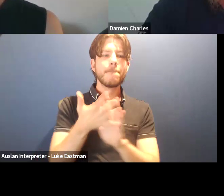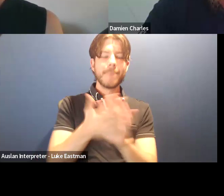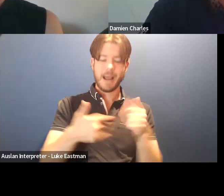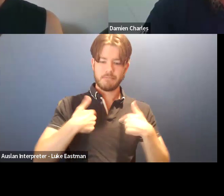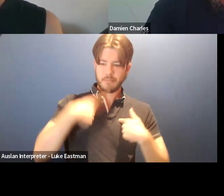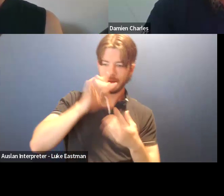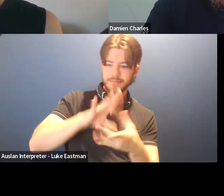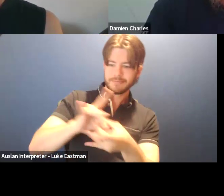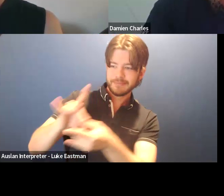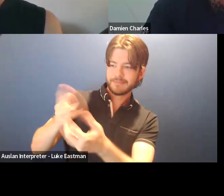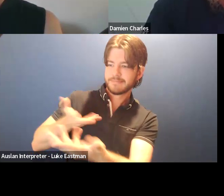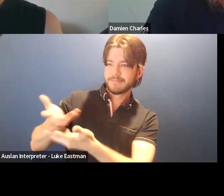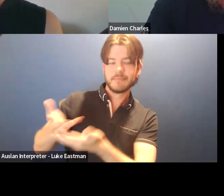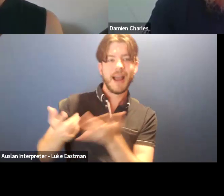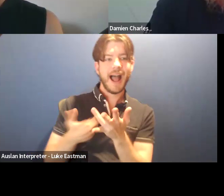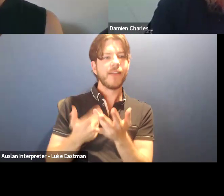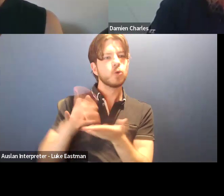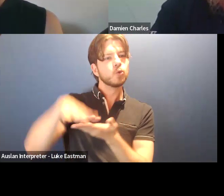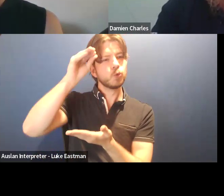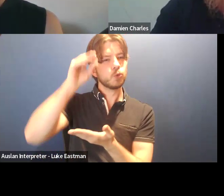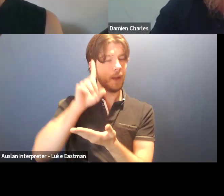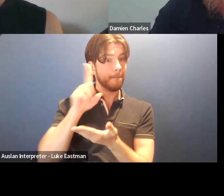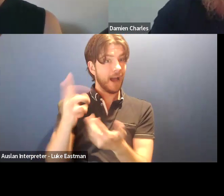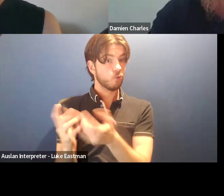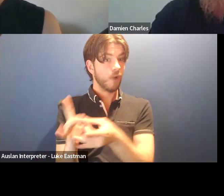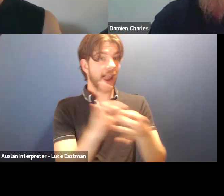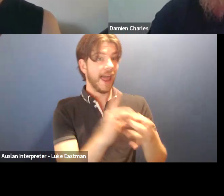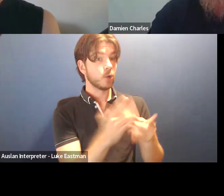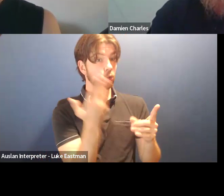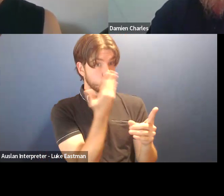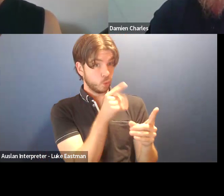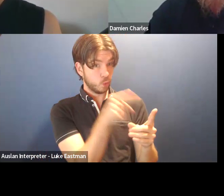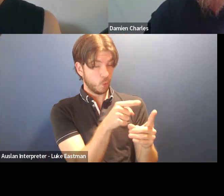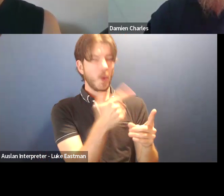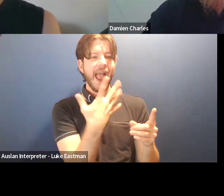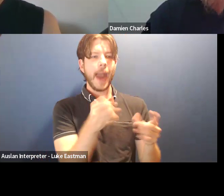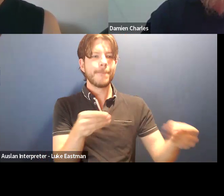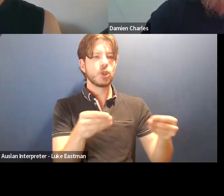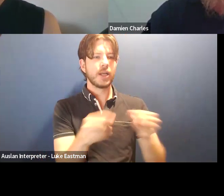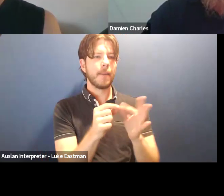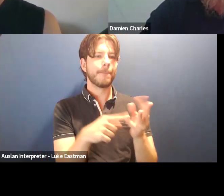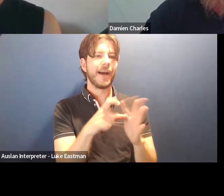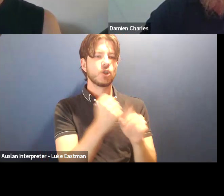contributed to my schooling. We had a class budget that we were able to plan